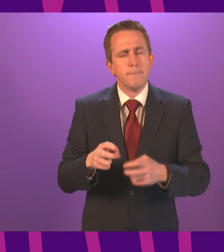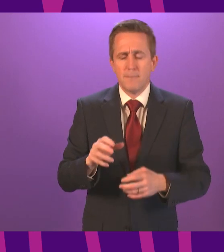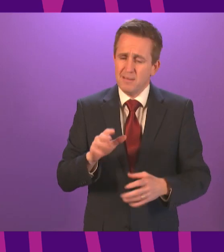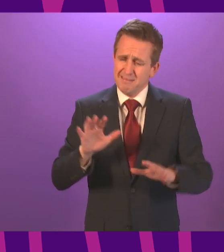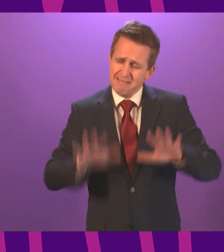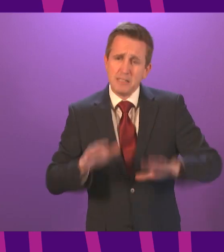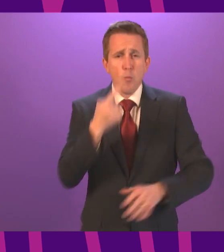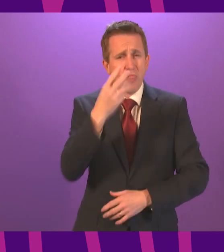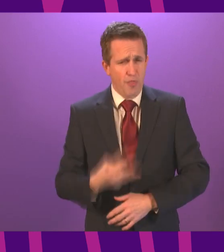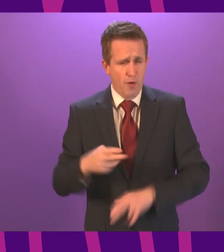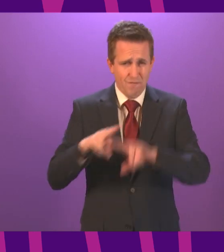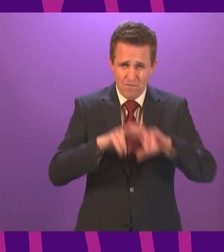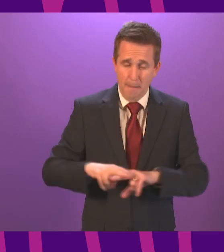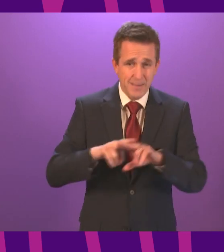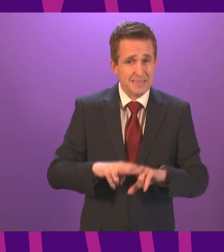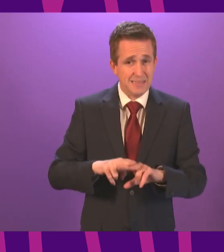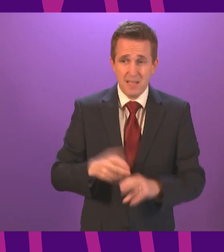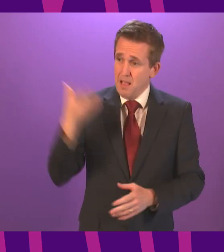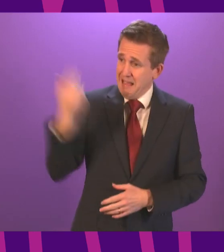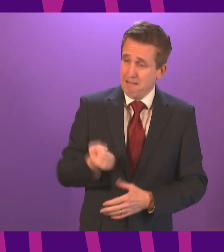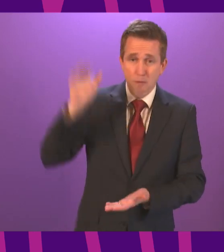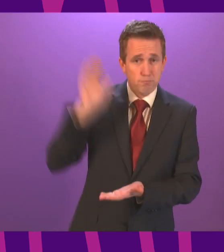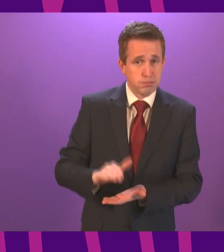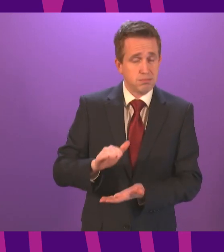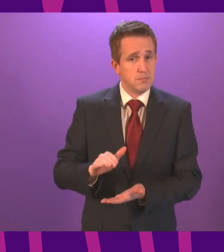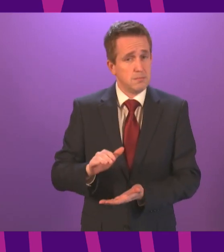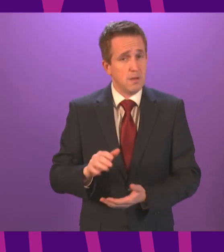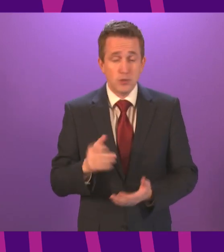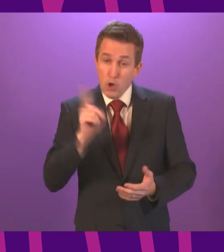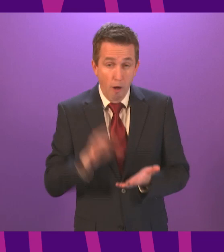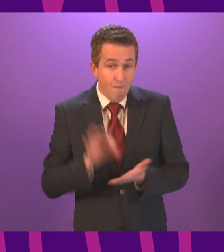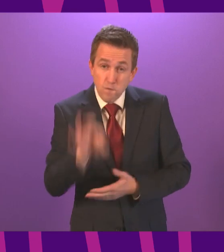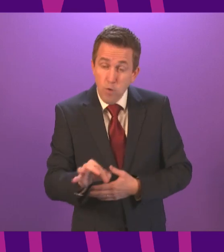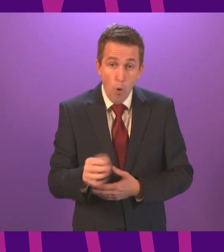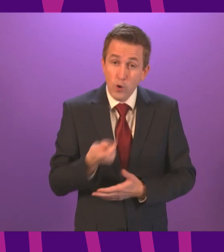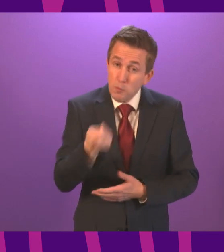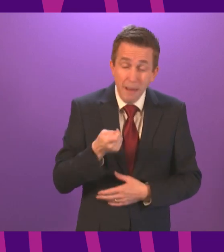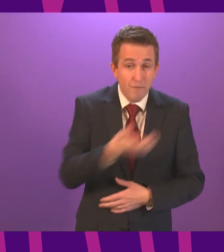in income due to the pandemic are struggling to afford to heat their homes or buy fresh vegetables. (S5F-04581)